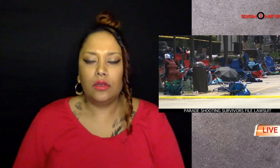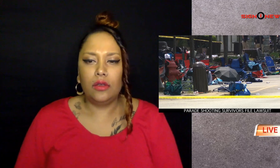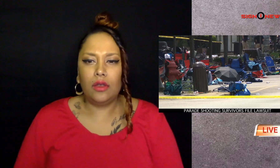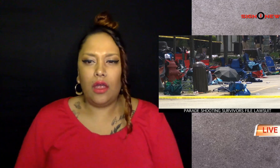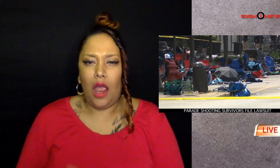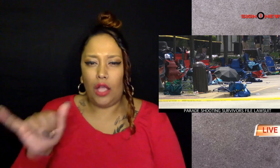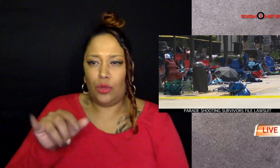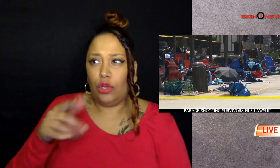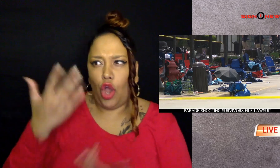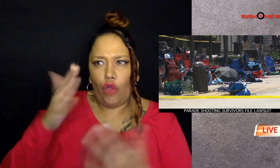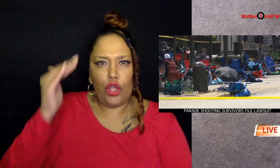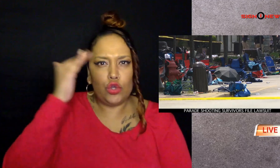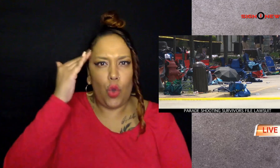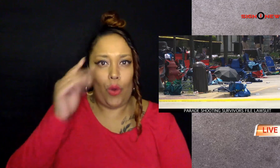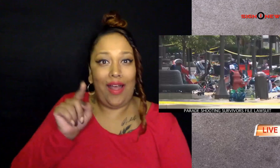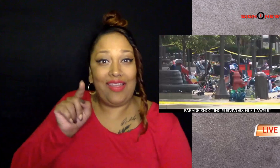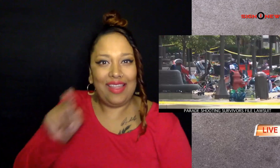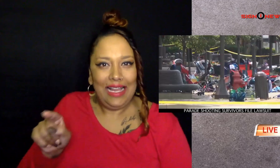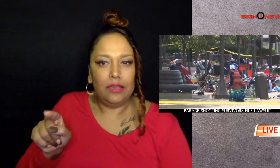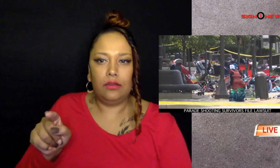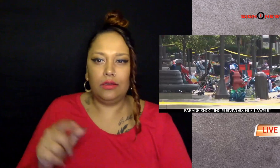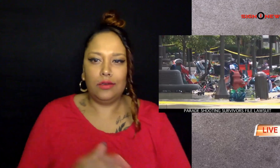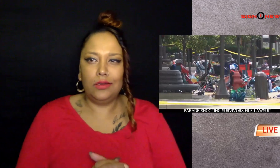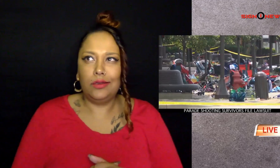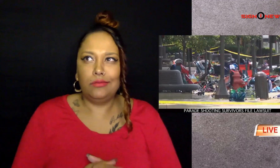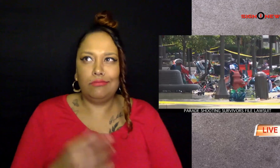even though he was disturbed and threatened violence